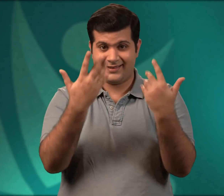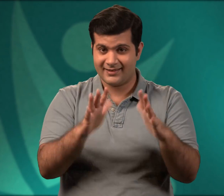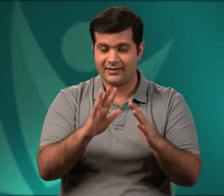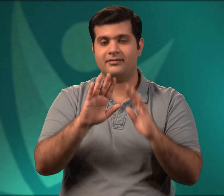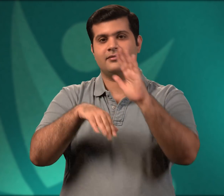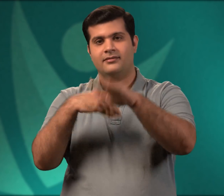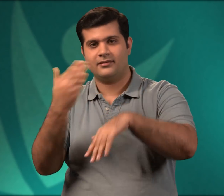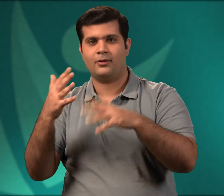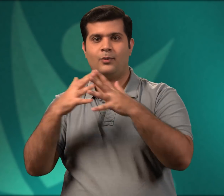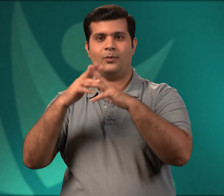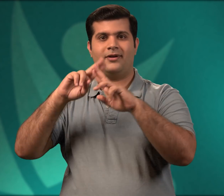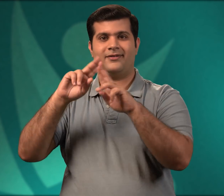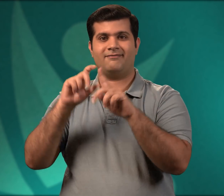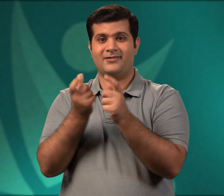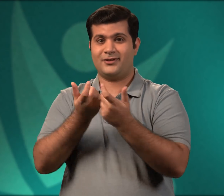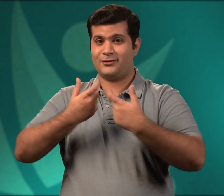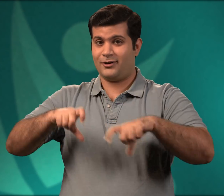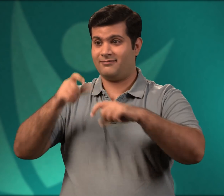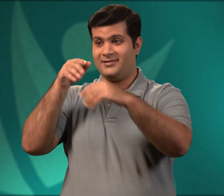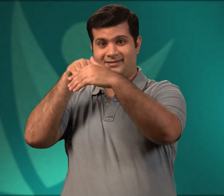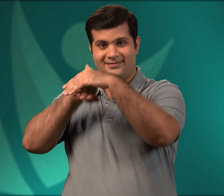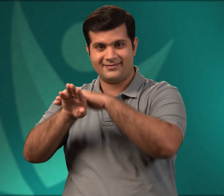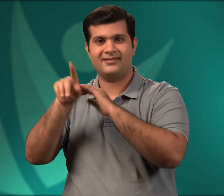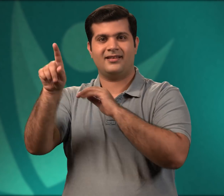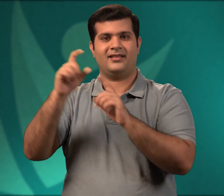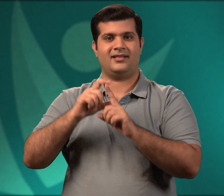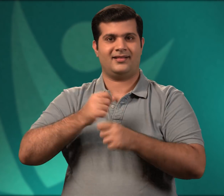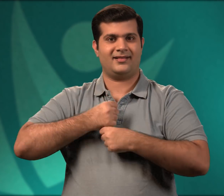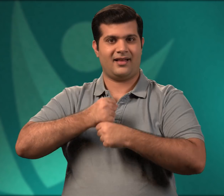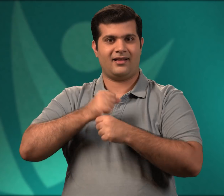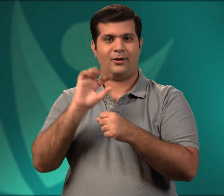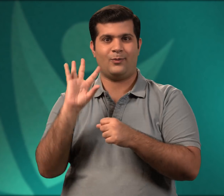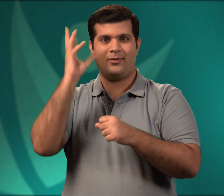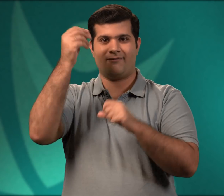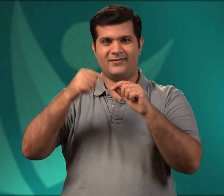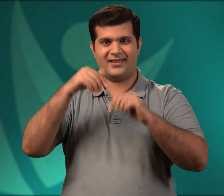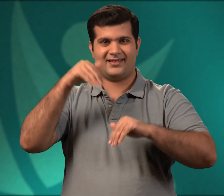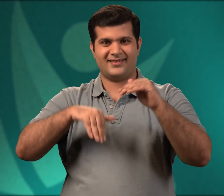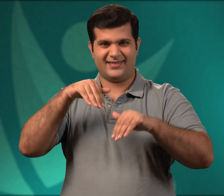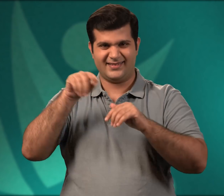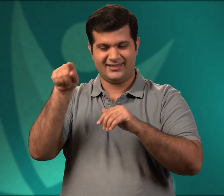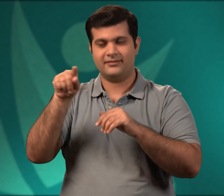they then attended the WFD conference, where delegates were participating in WFDYS elections.